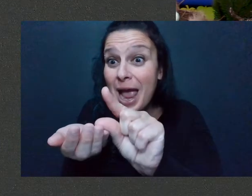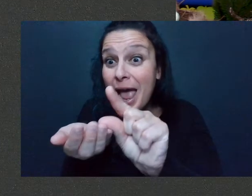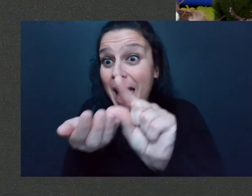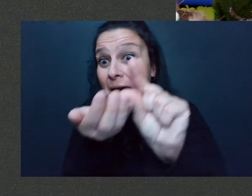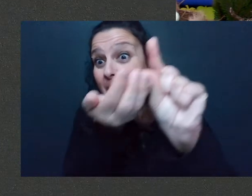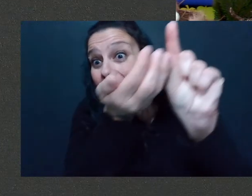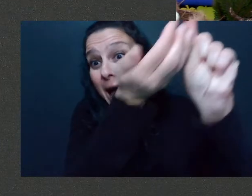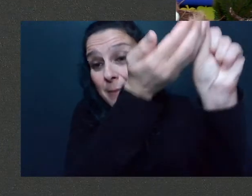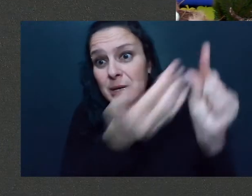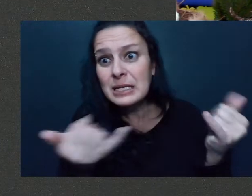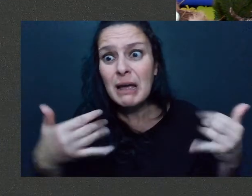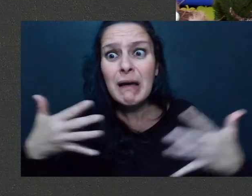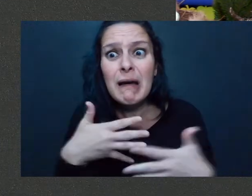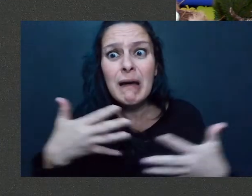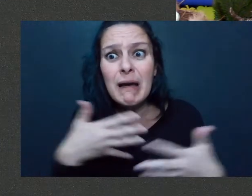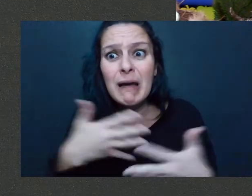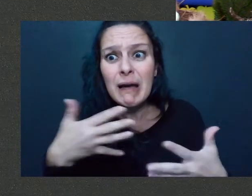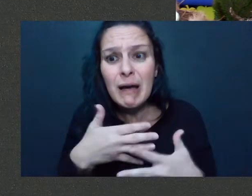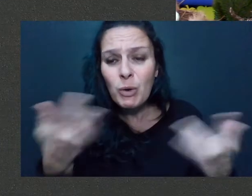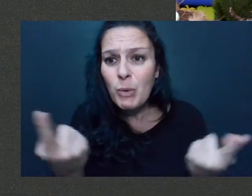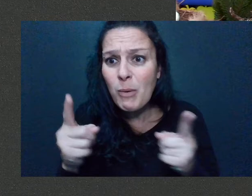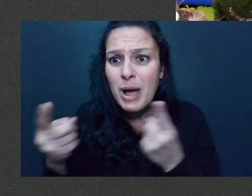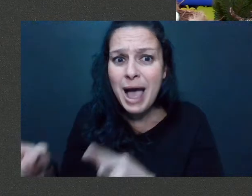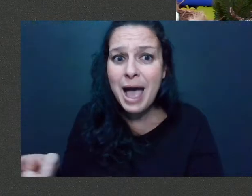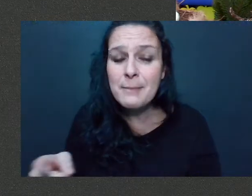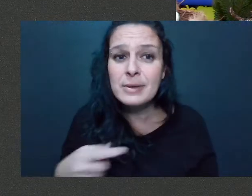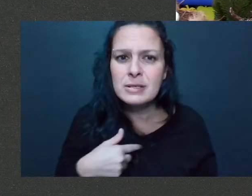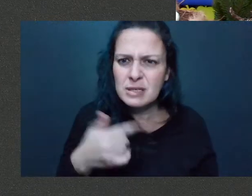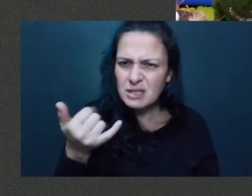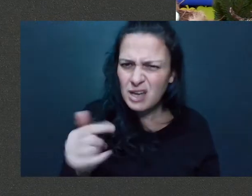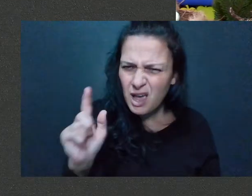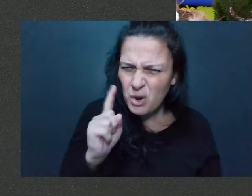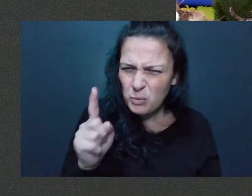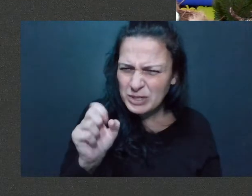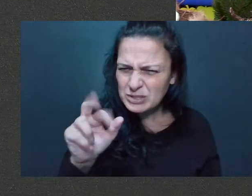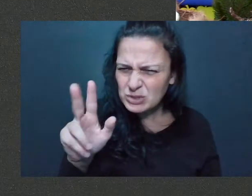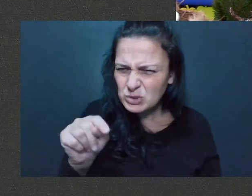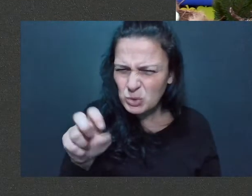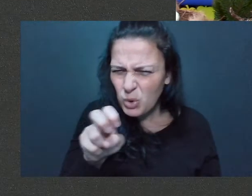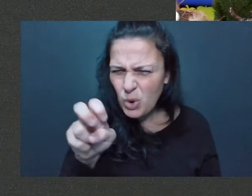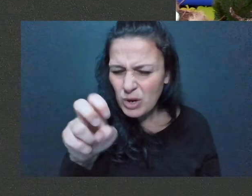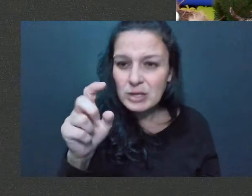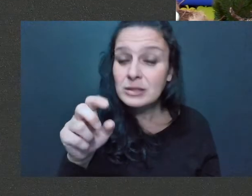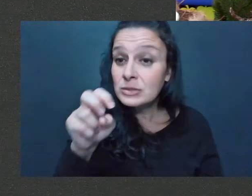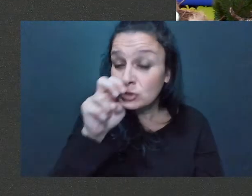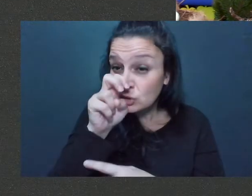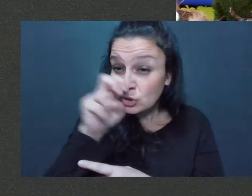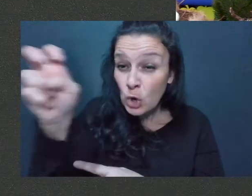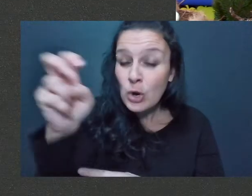Oh no, now he's scared. But now where was the snort going? Oh my goodness.